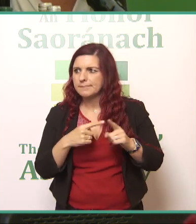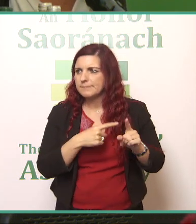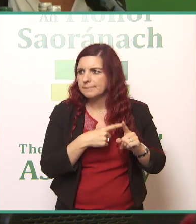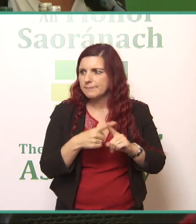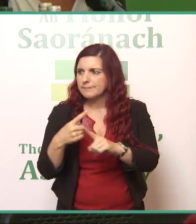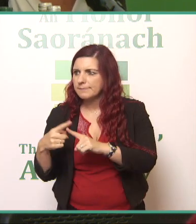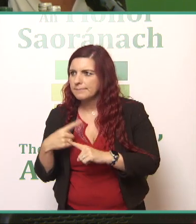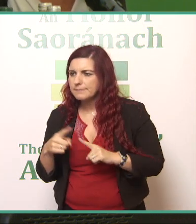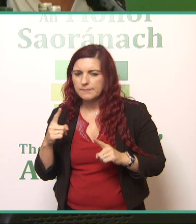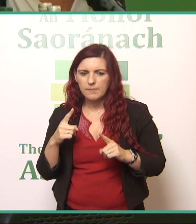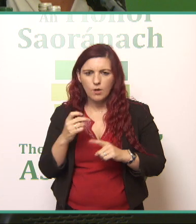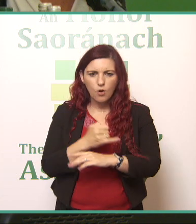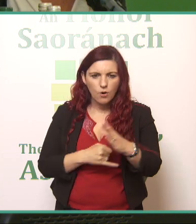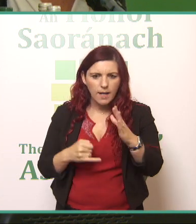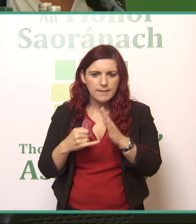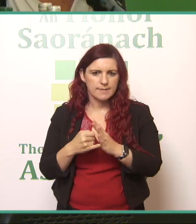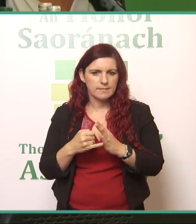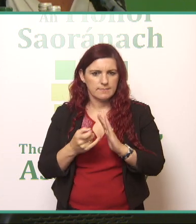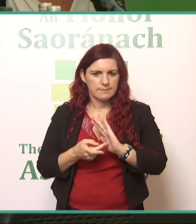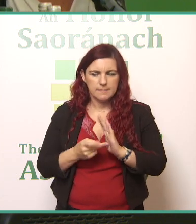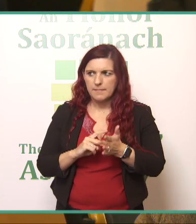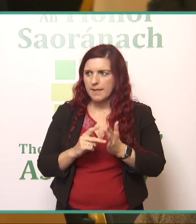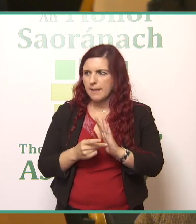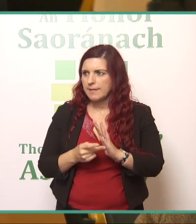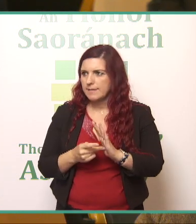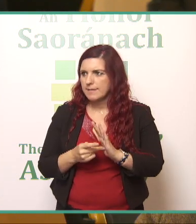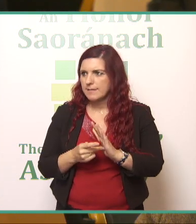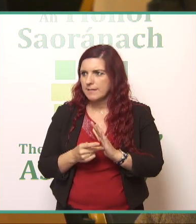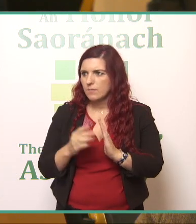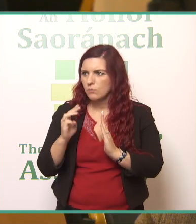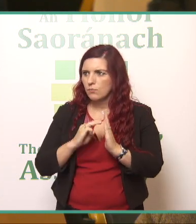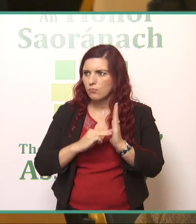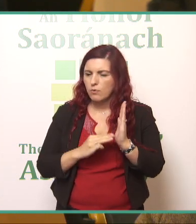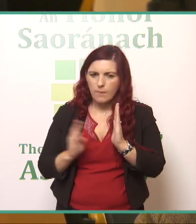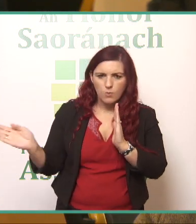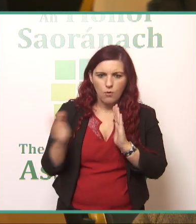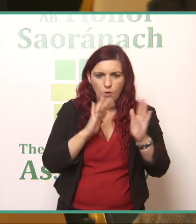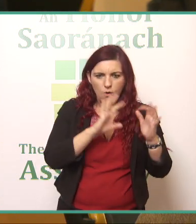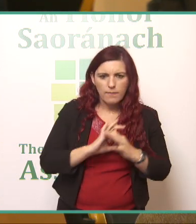all these other organizations plans initiatives that all seem to be tied in and it seemed to be